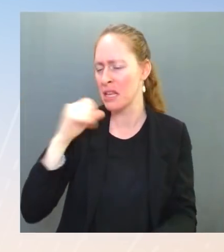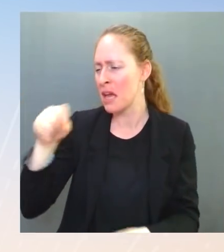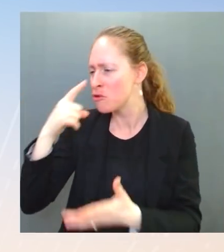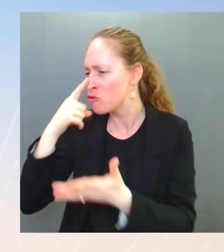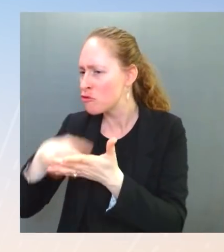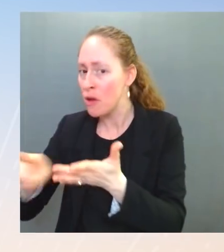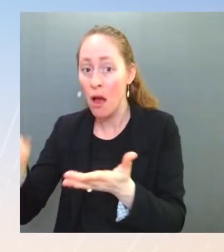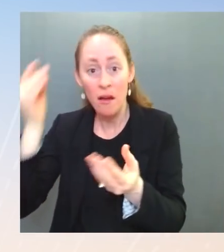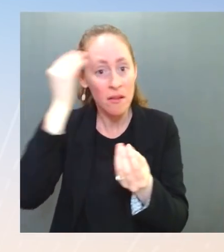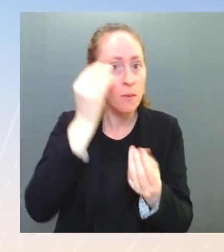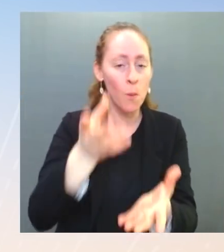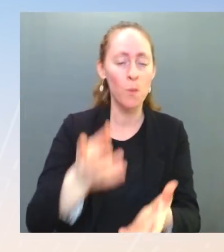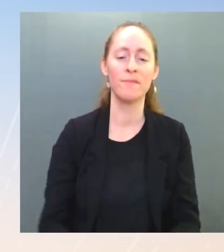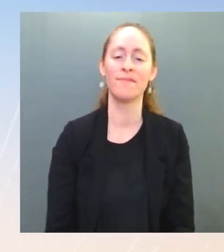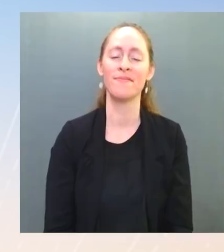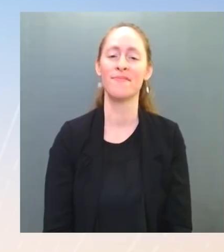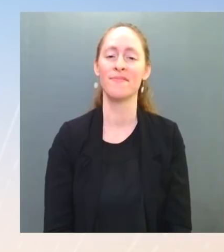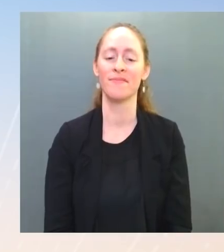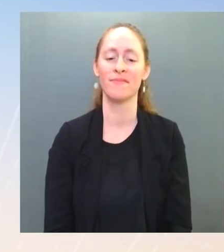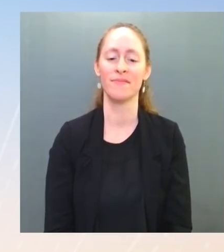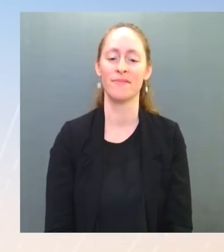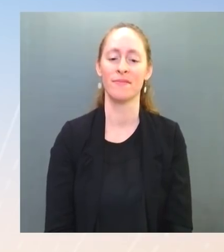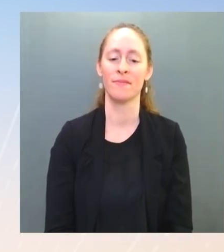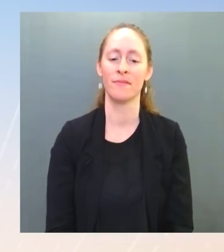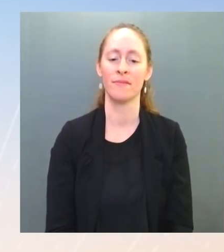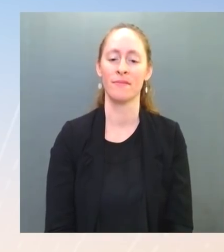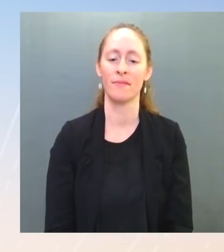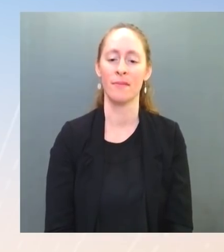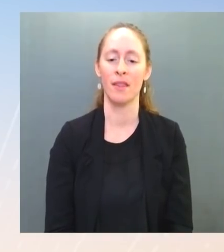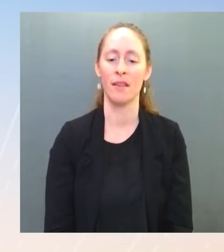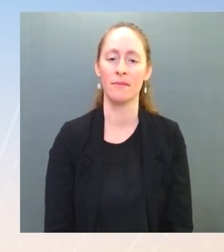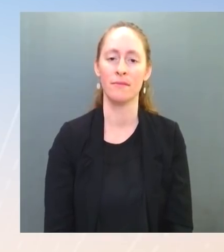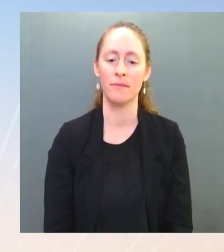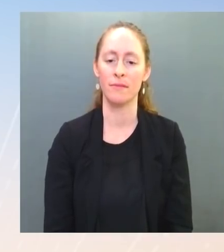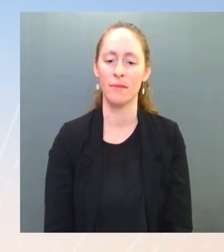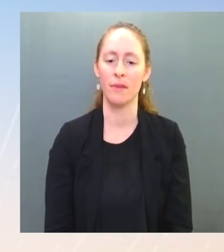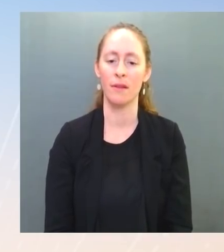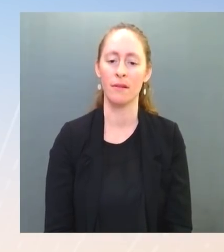probably obviously going to capture the start of the war and pretty significant spikes in energy.